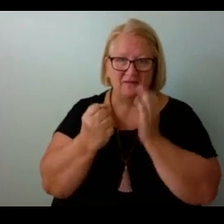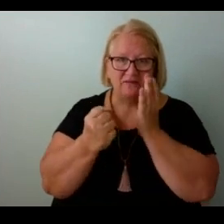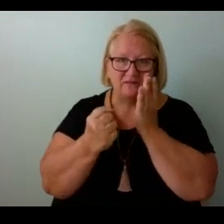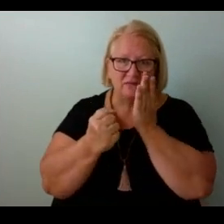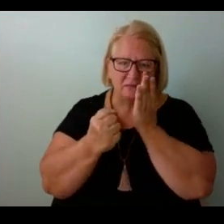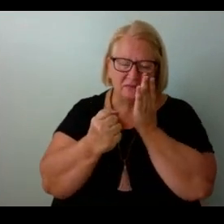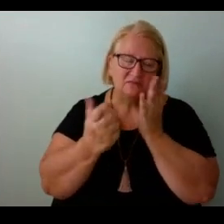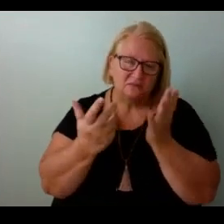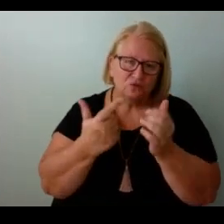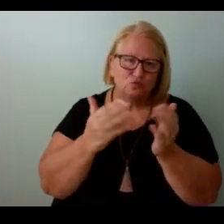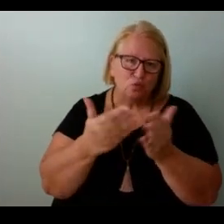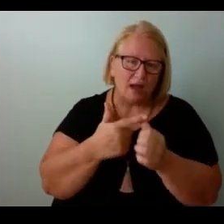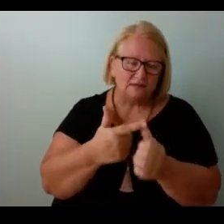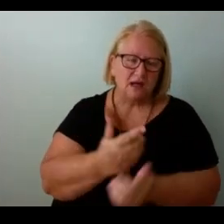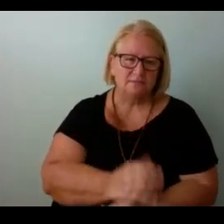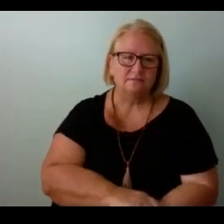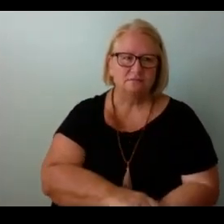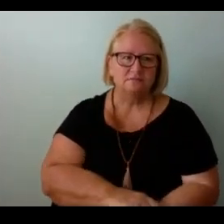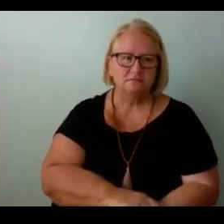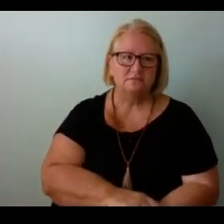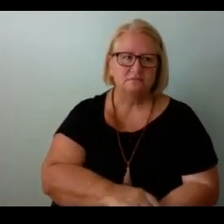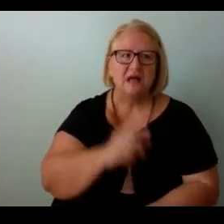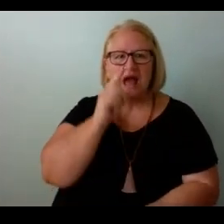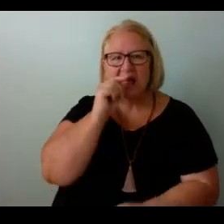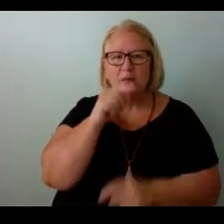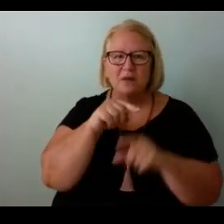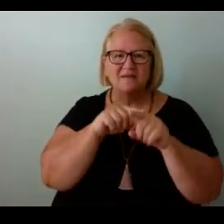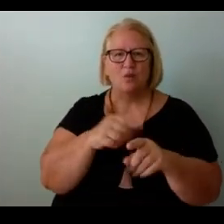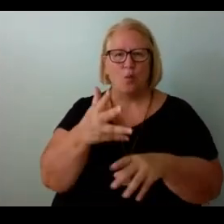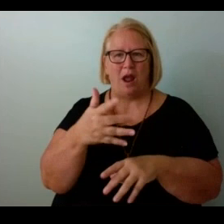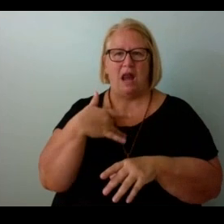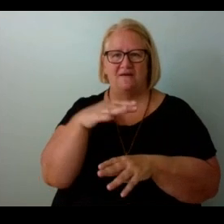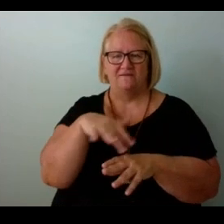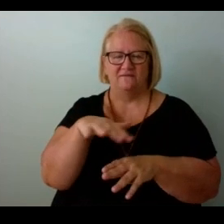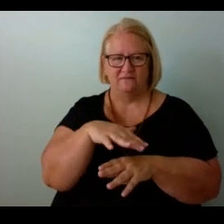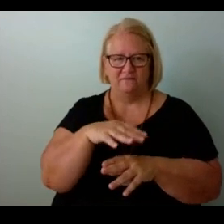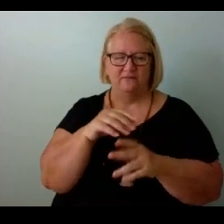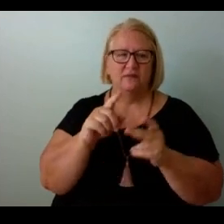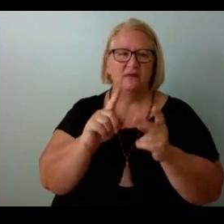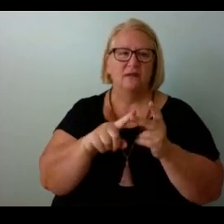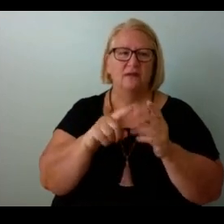Okay. So it can be location dependent. We had another question regarding HEM.